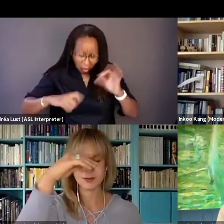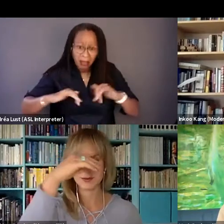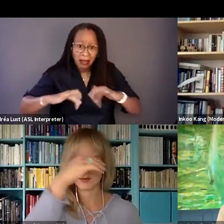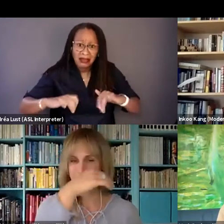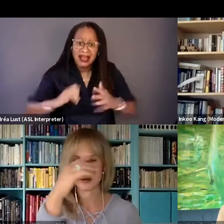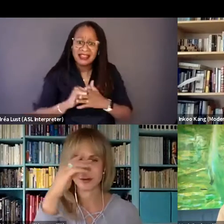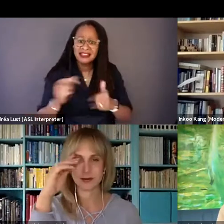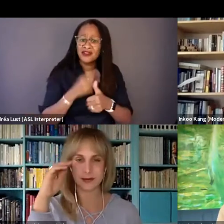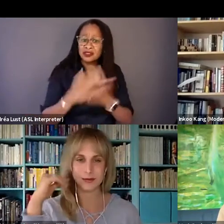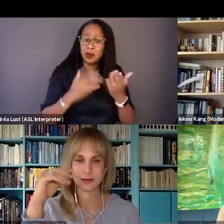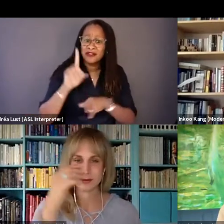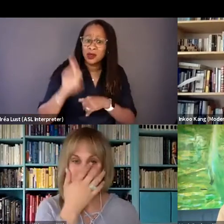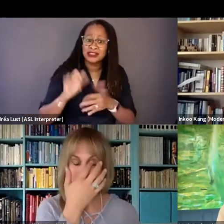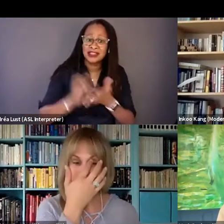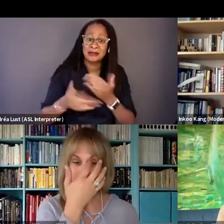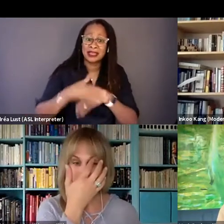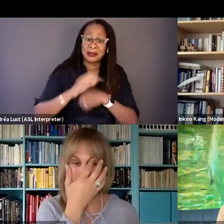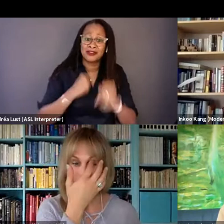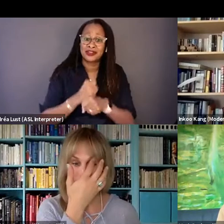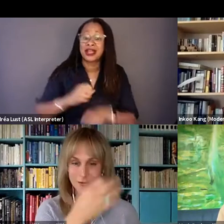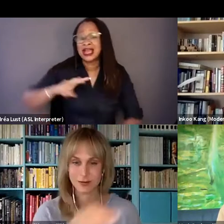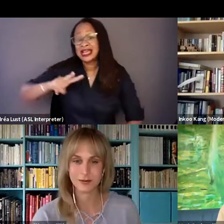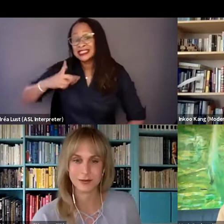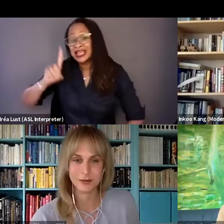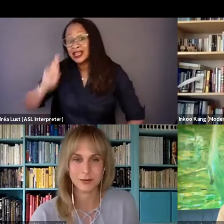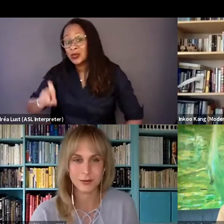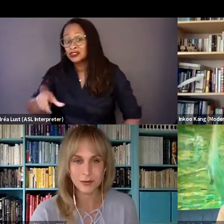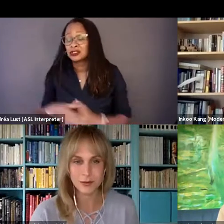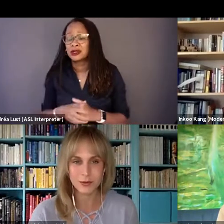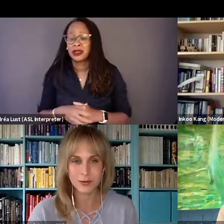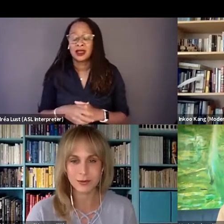is really what that became over the years. And the second part of your question being like, the four-part series kind of originated